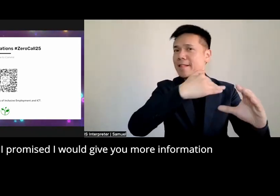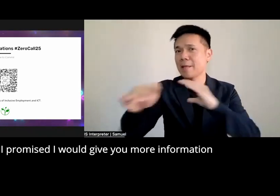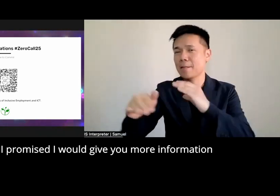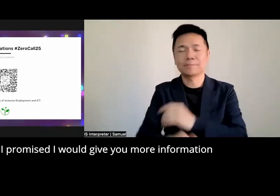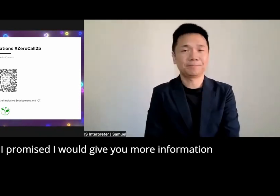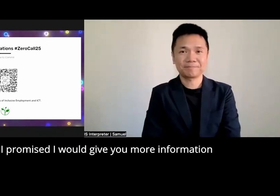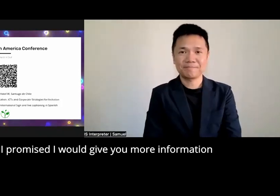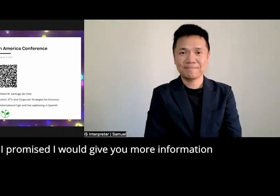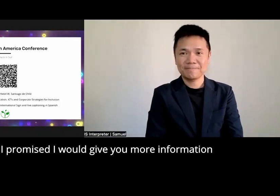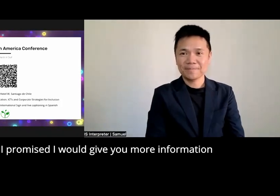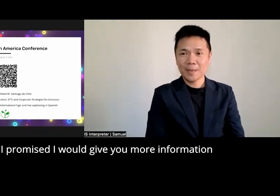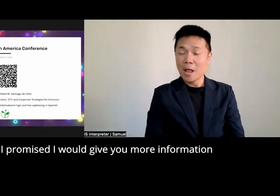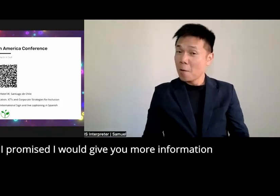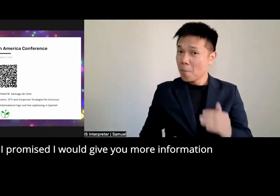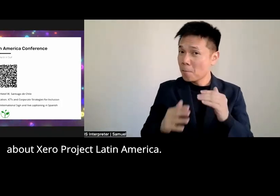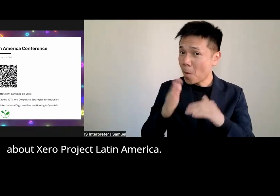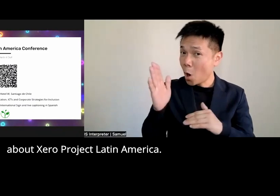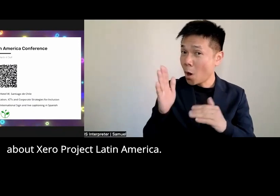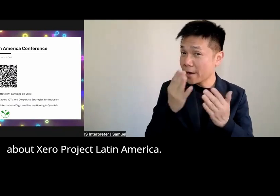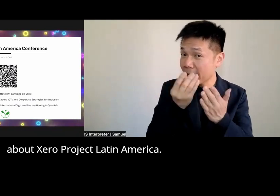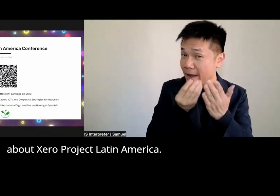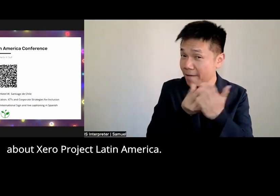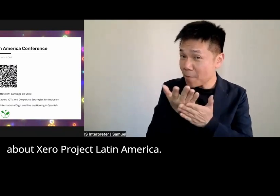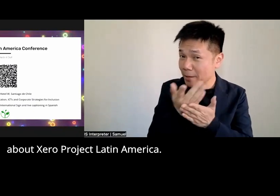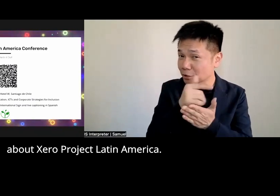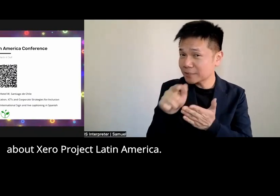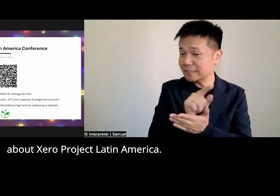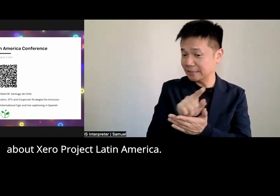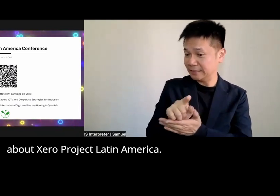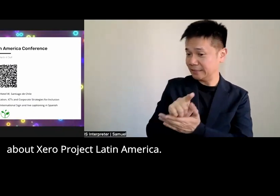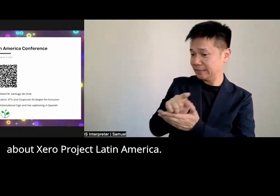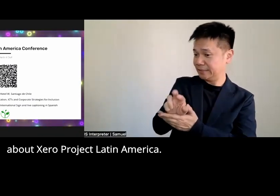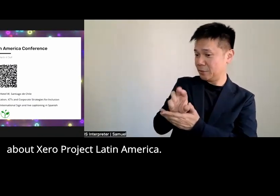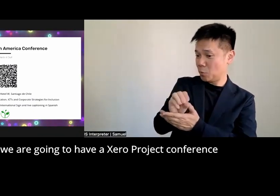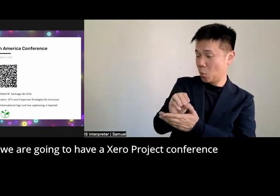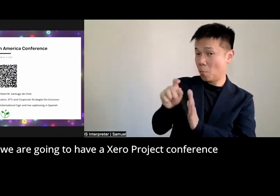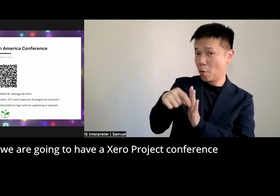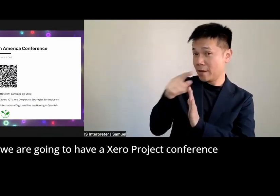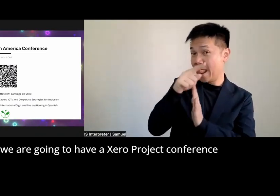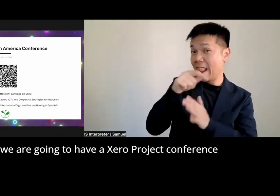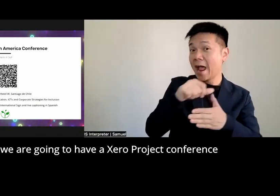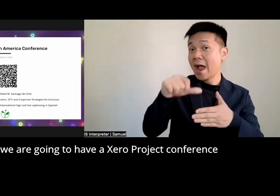promised I would give you more information about zero project Latin America so in may we are going